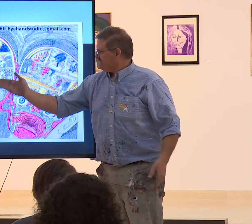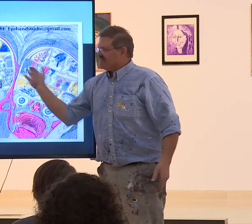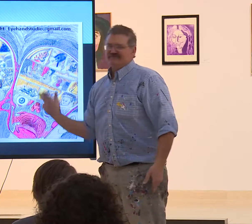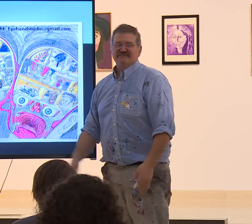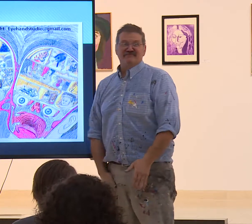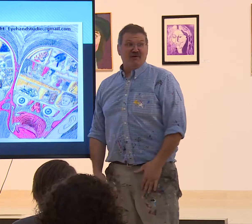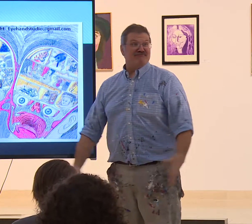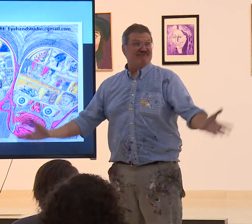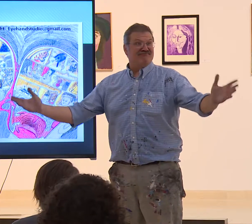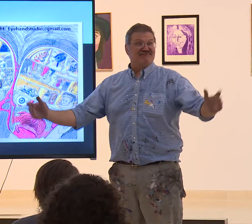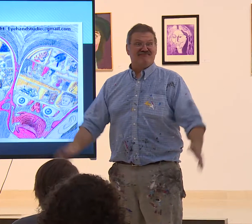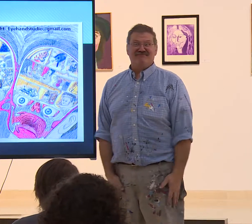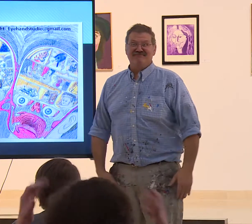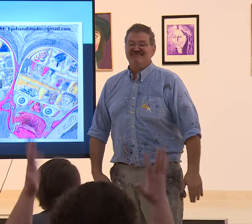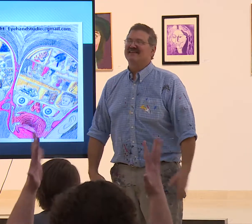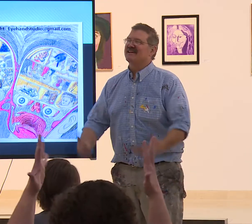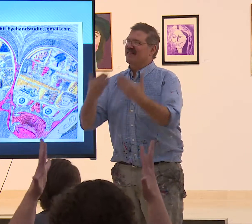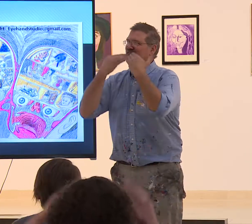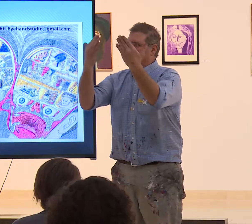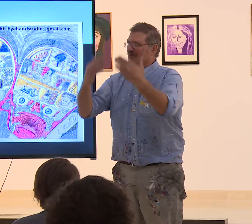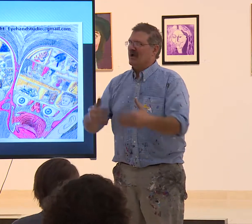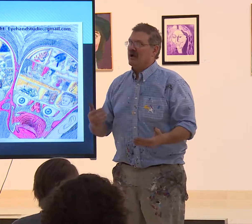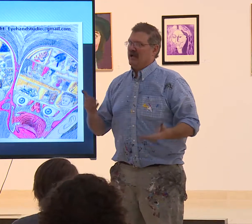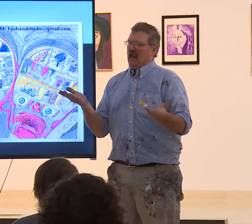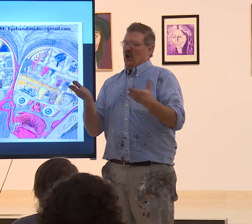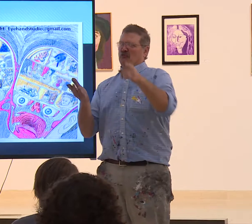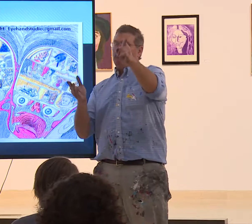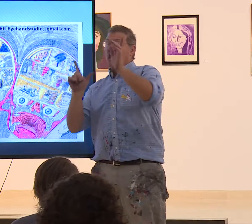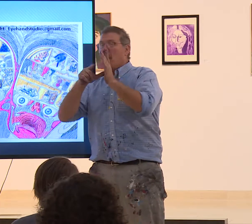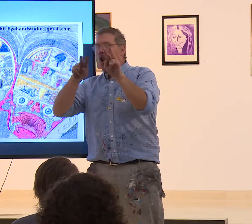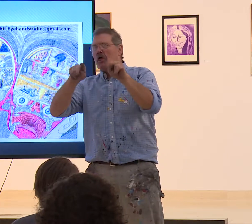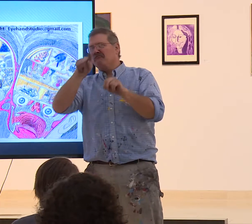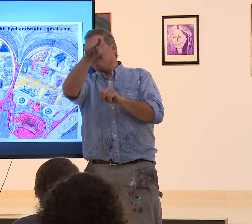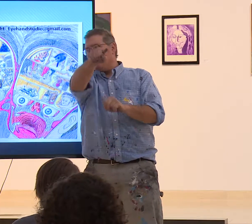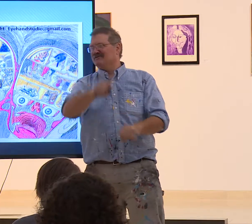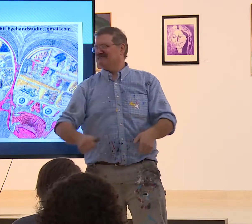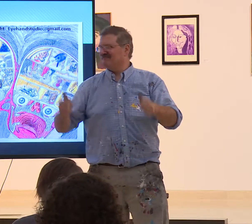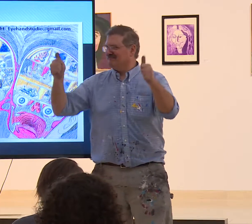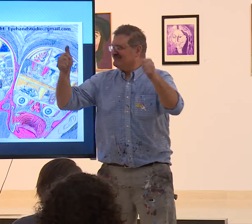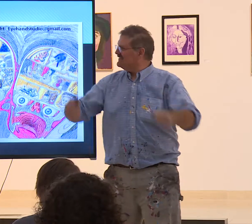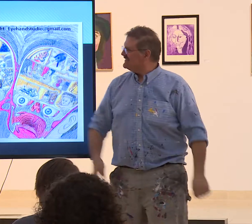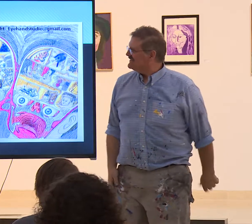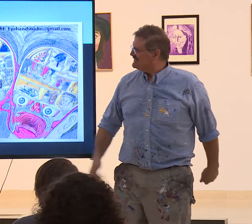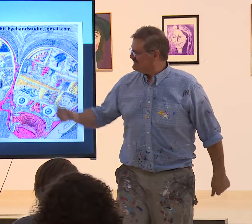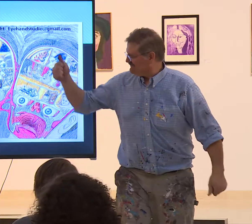So this is my maze, all happening inside of me. If you want to see it a little bit closer,